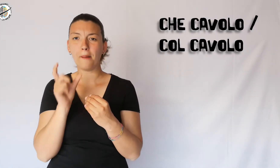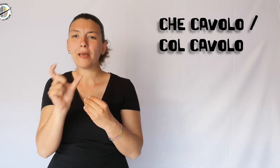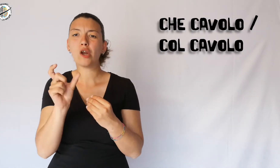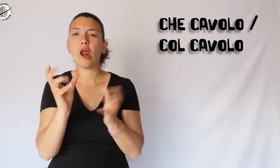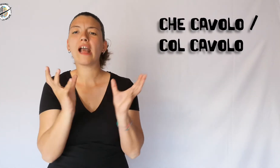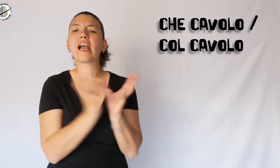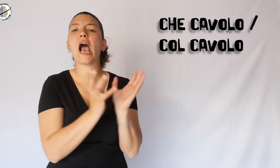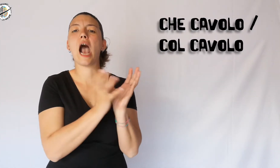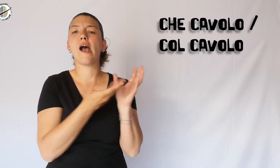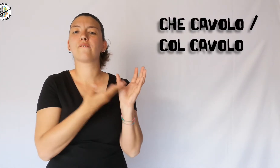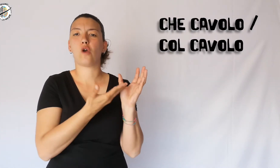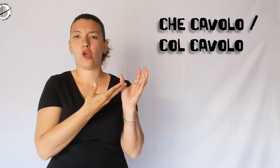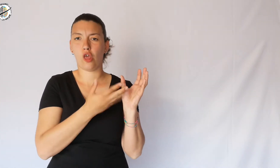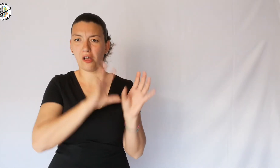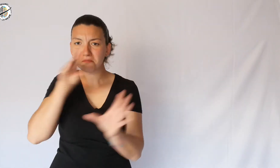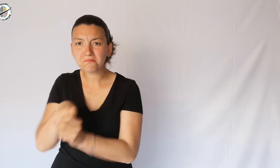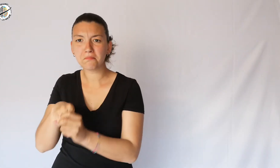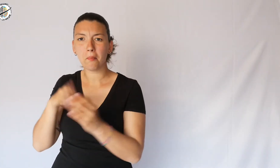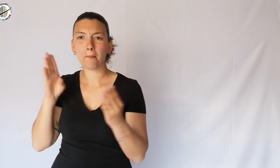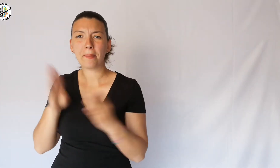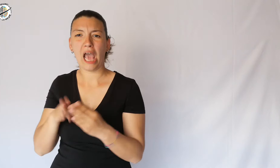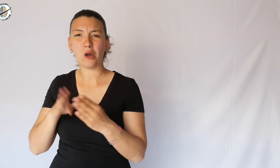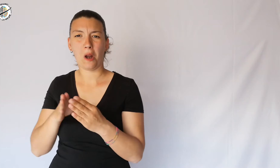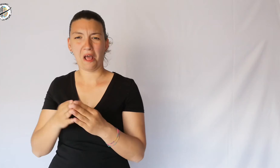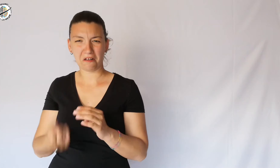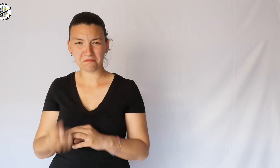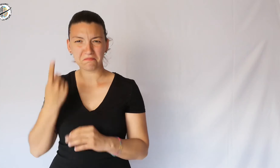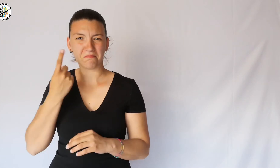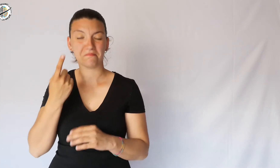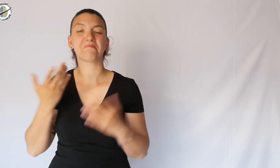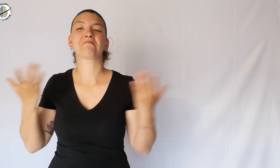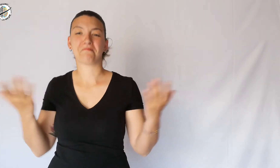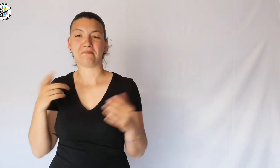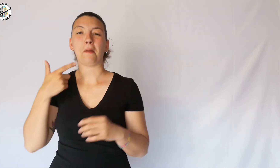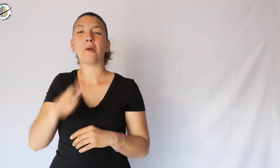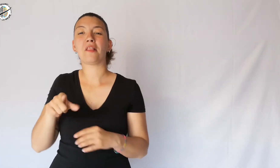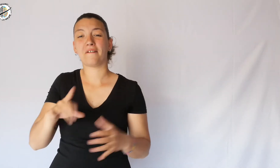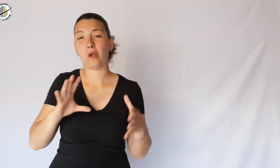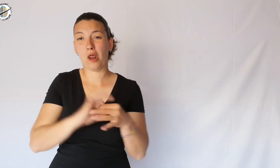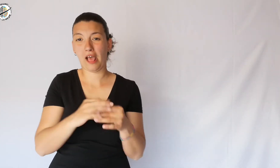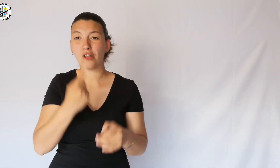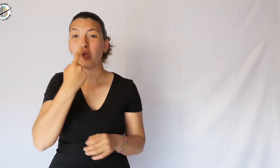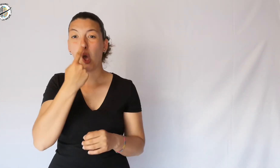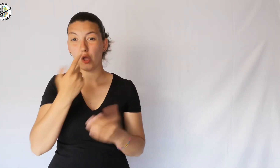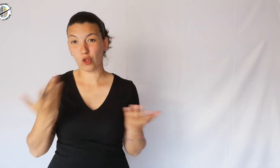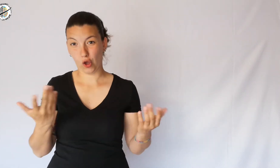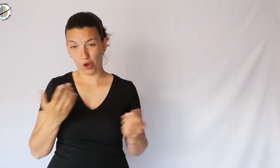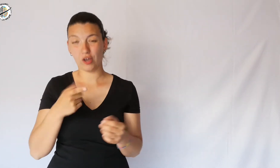The word "cabbage" is part of the bad words because of the smell.